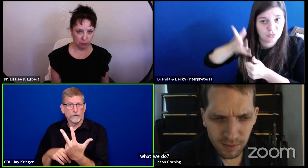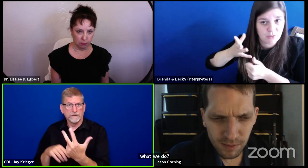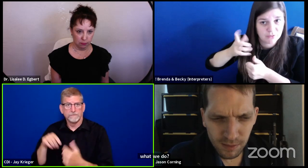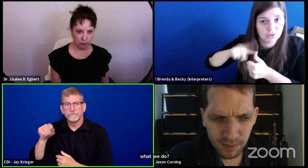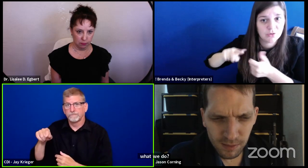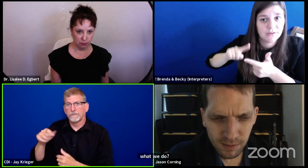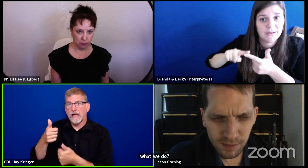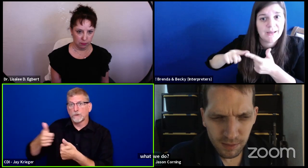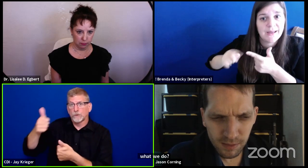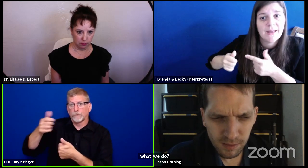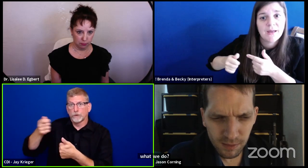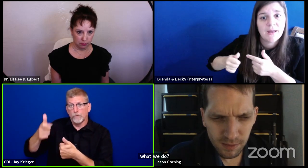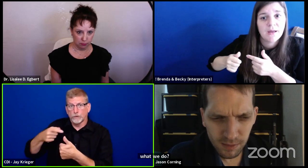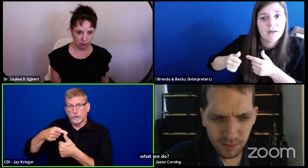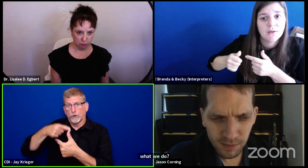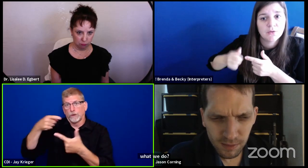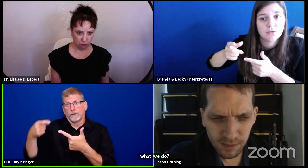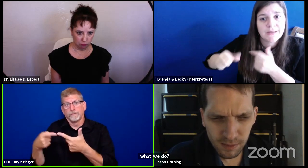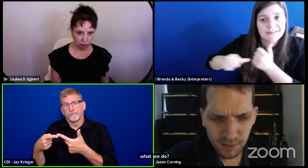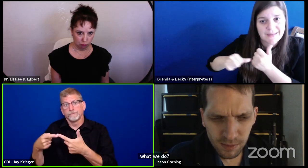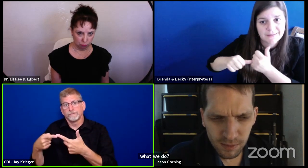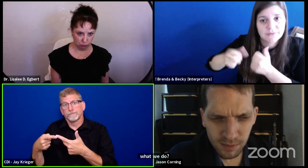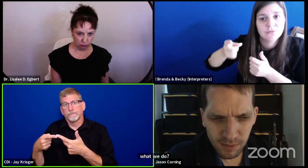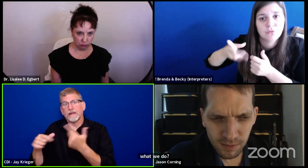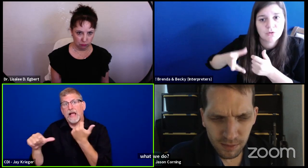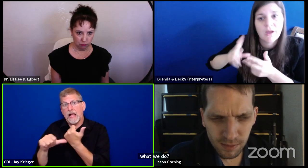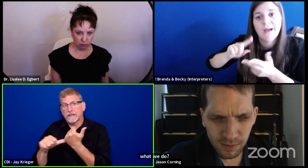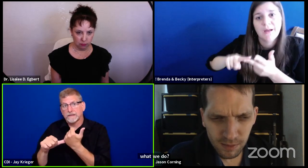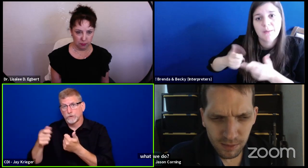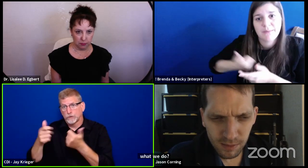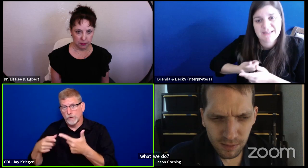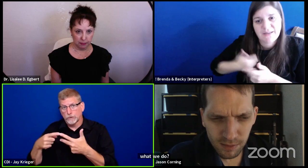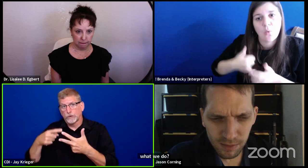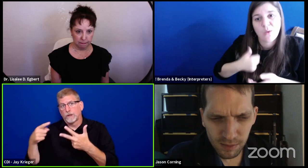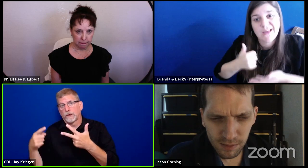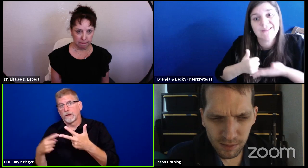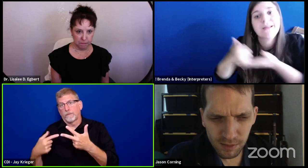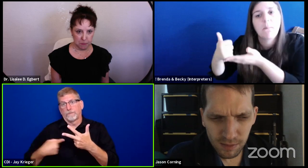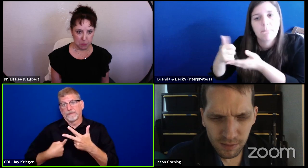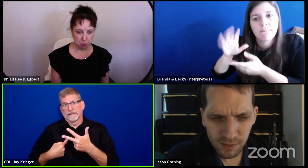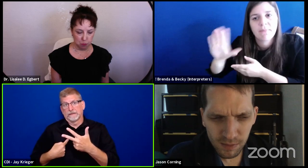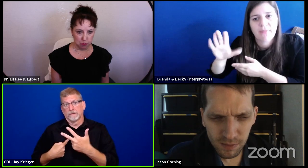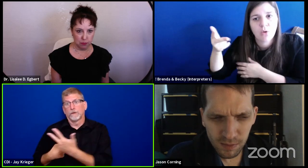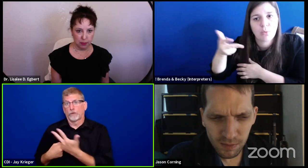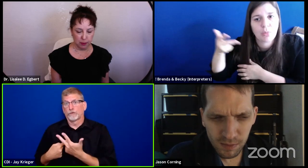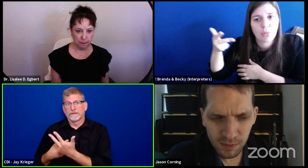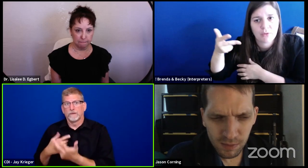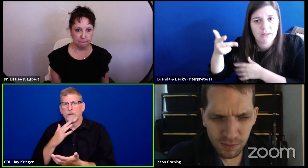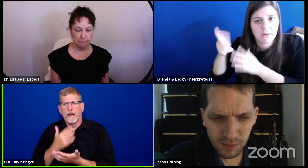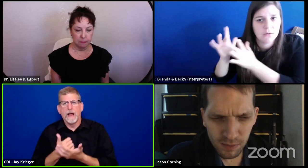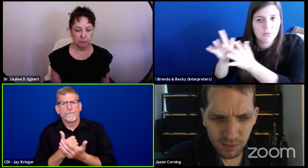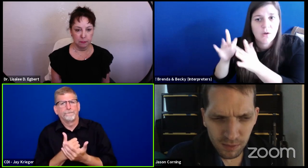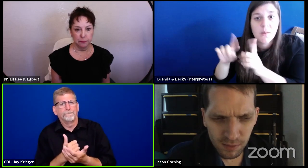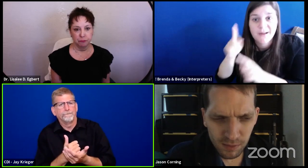And we make a concerted effort even during COVID work from home to continue connecting